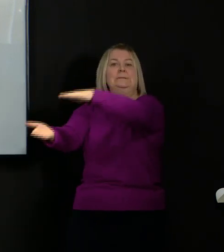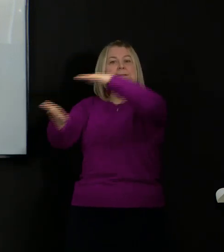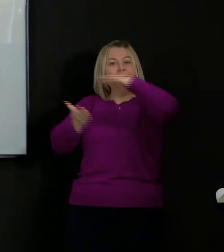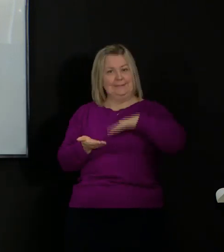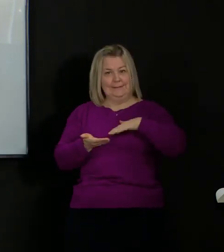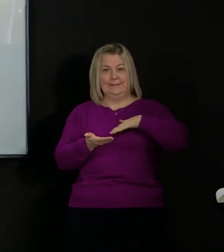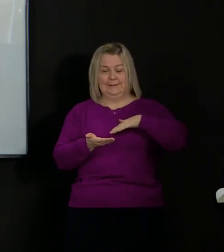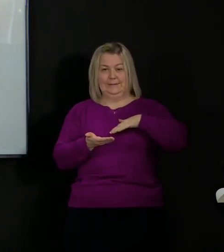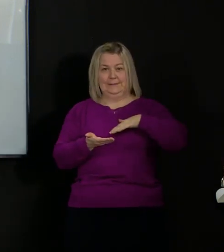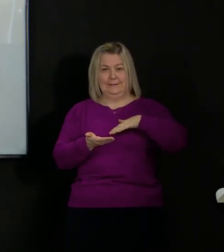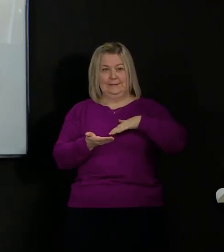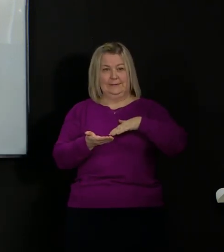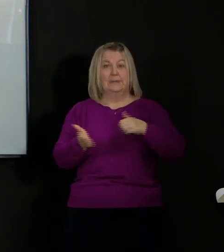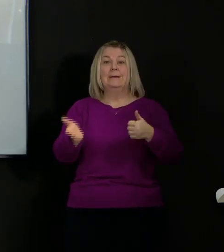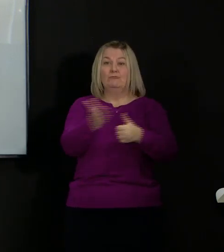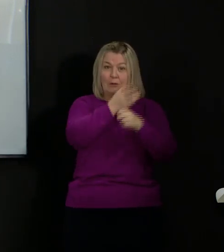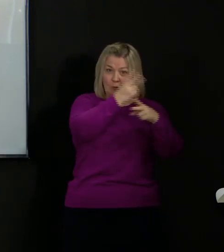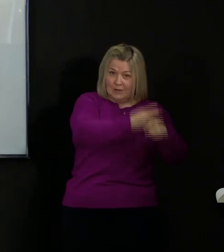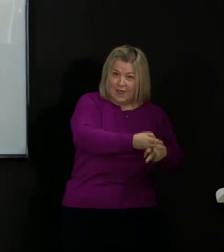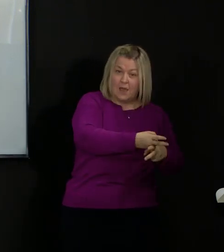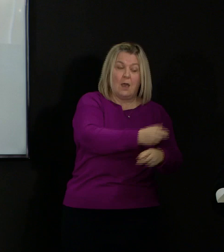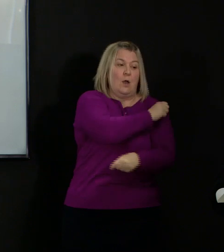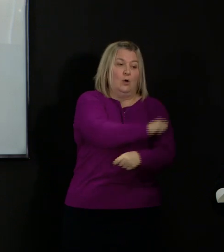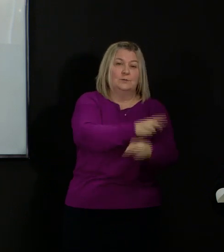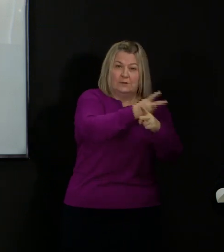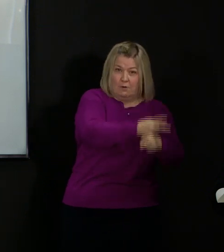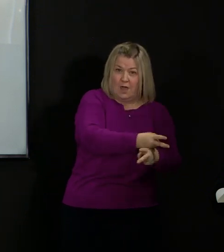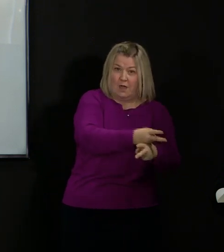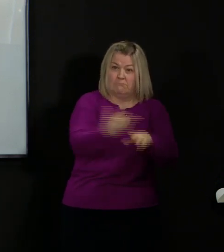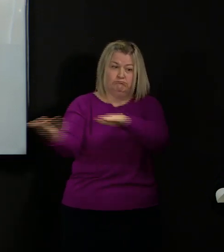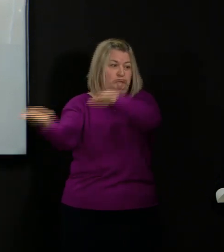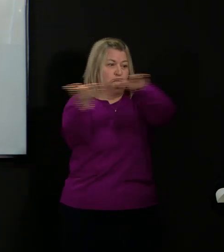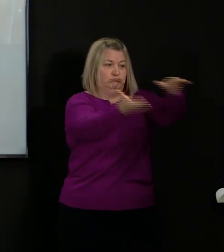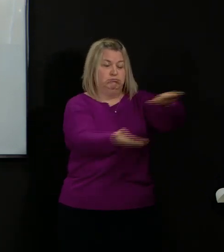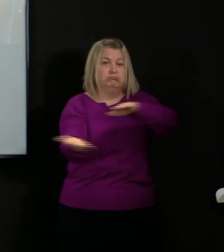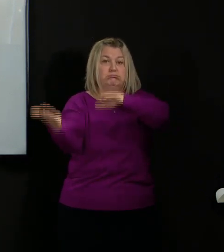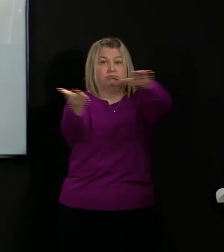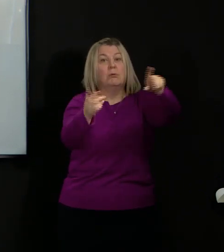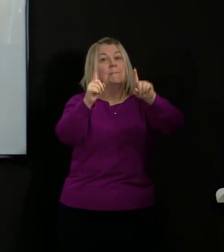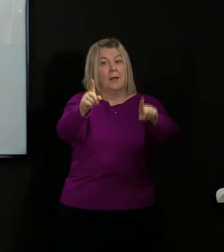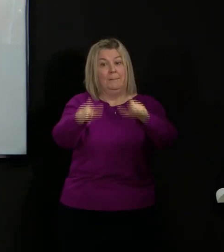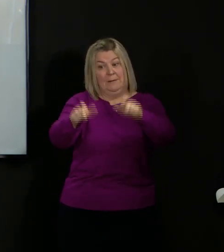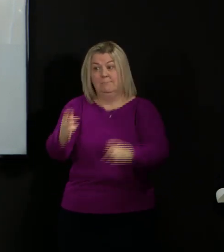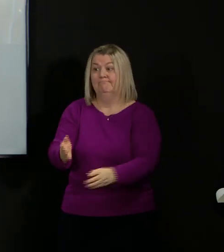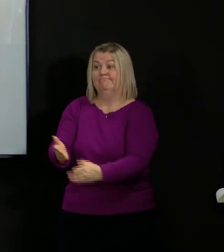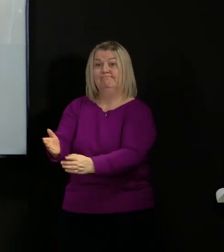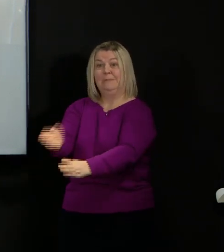care and separately to hospital care and we have as we've said before, that direct email